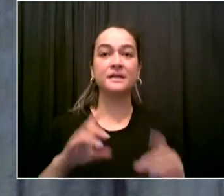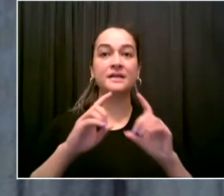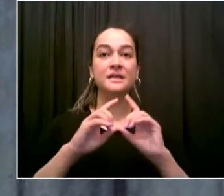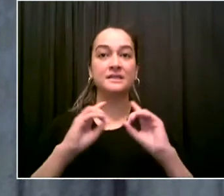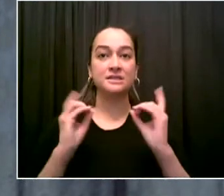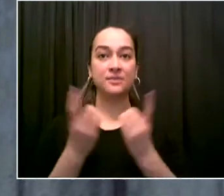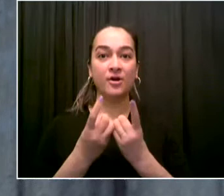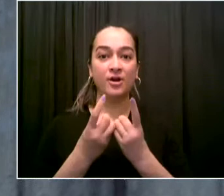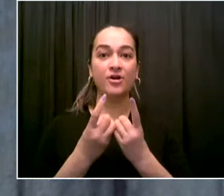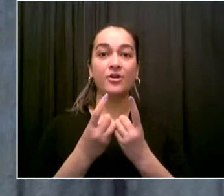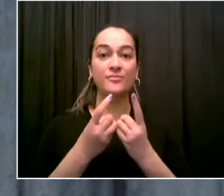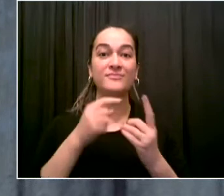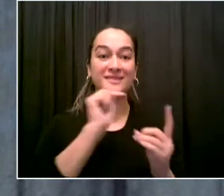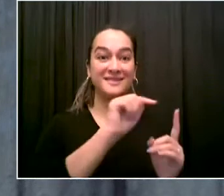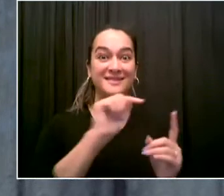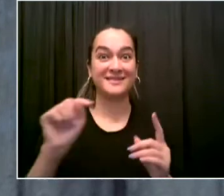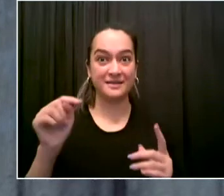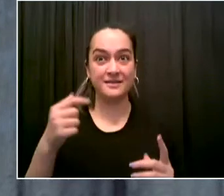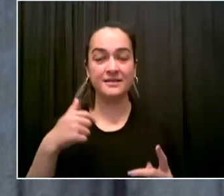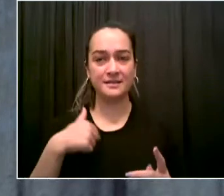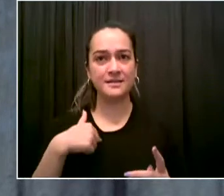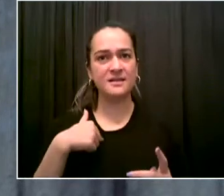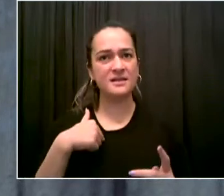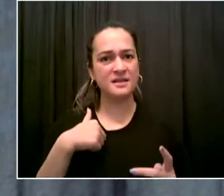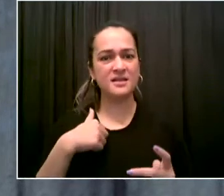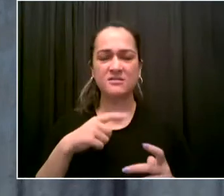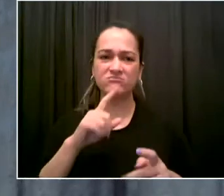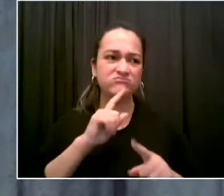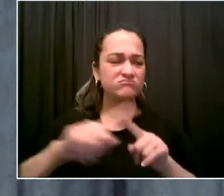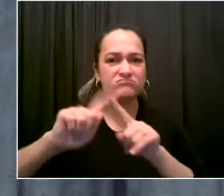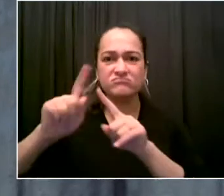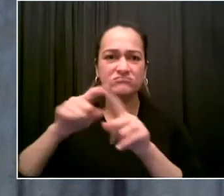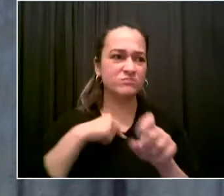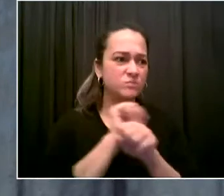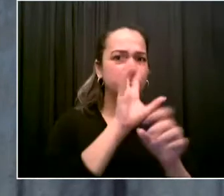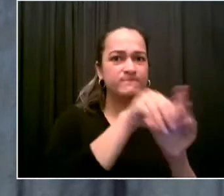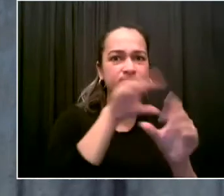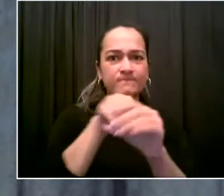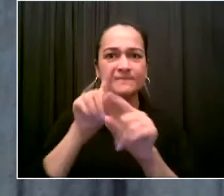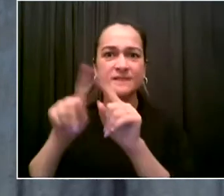MANAGING A DIVISION THAT HANDLES THOUSANDS OF CASES, MOST RECENTLY SSIER NR DIFFERENT PRACTICE AREAS. IN EACH OF THOSE